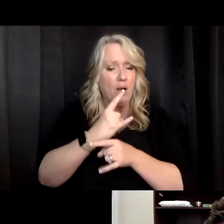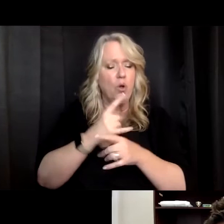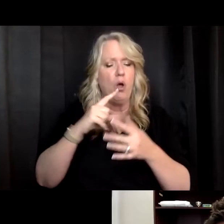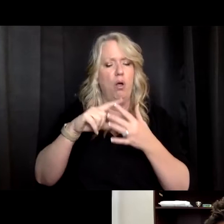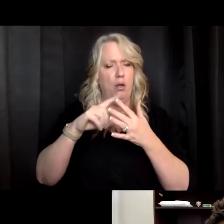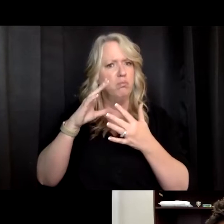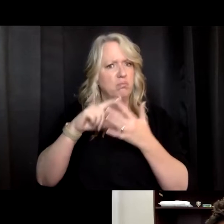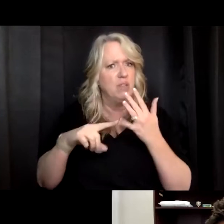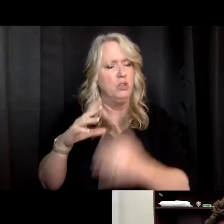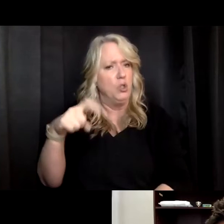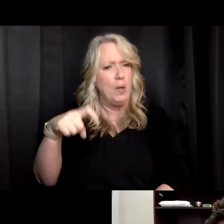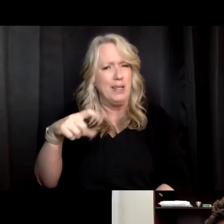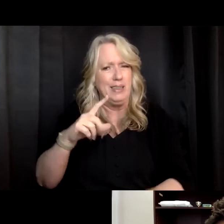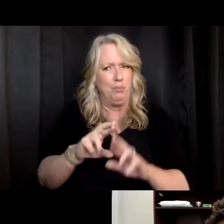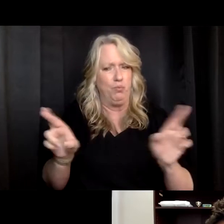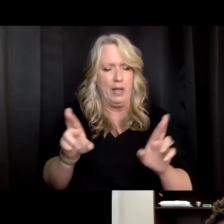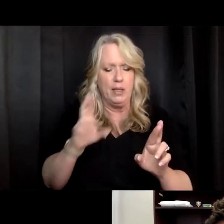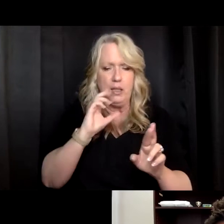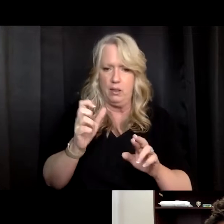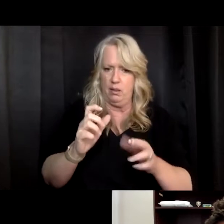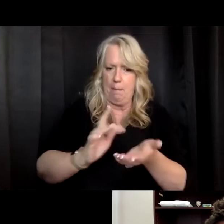PRESENT, POTENTIALLY MEDICALLY DANGEROUS